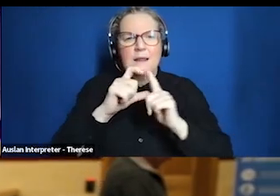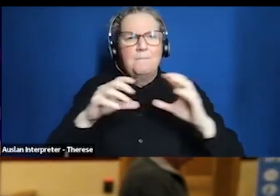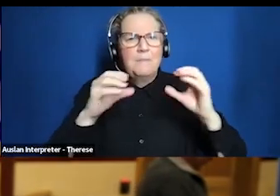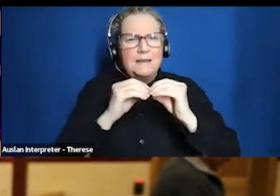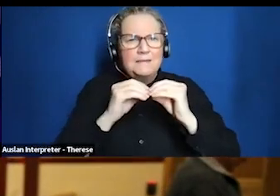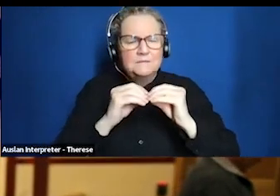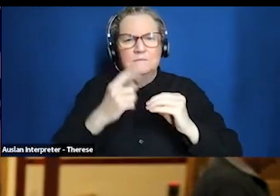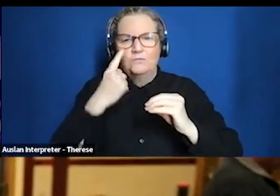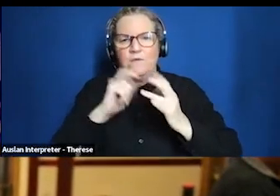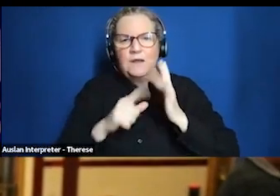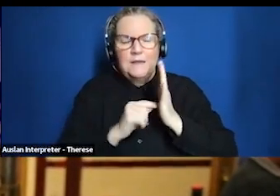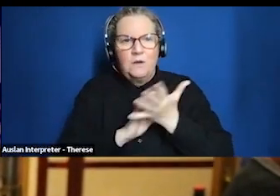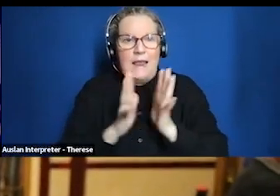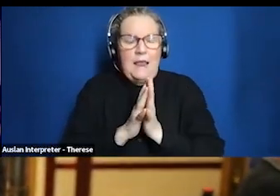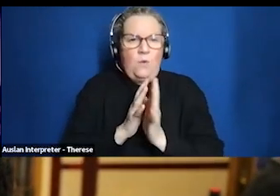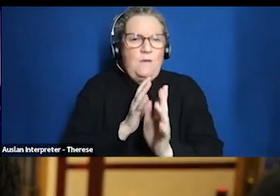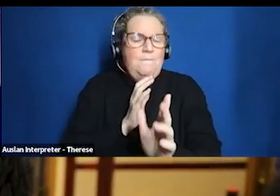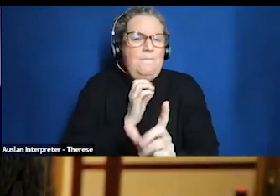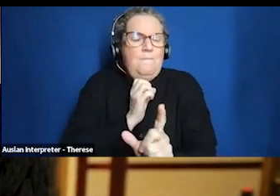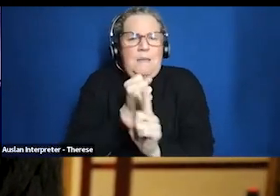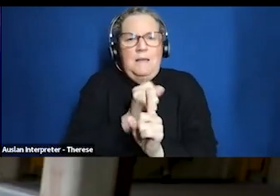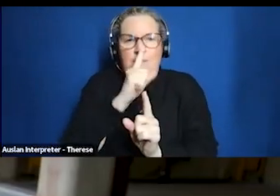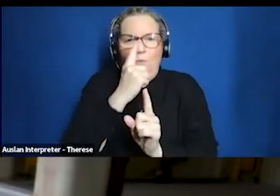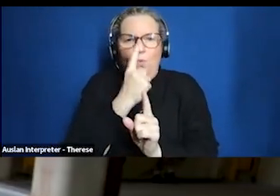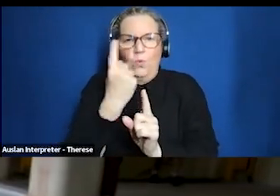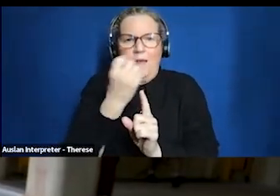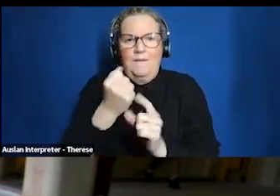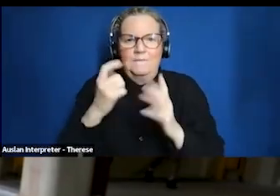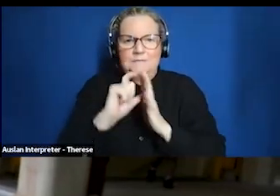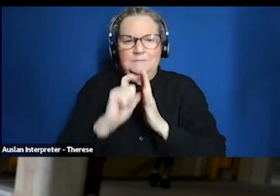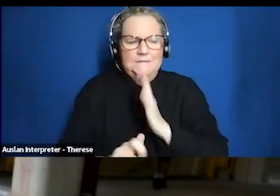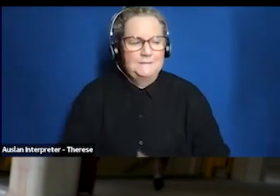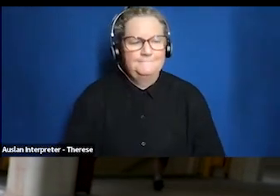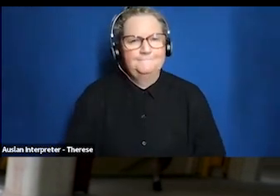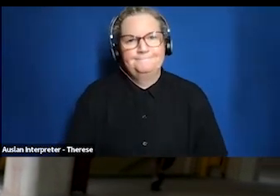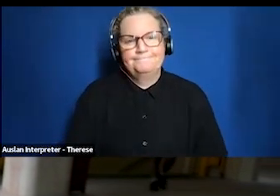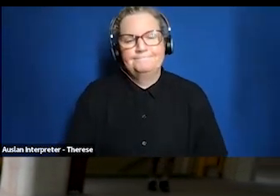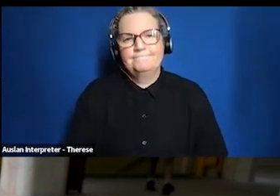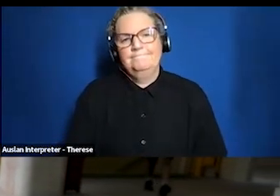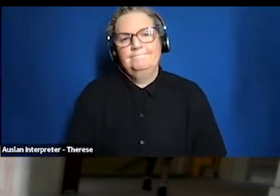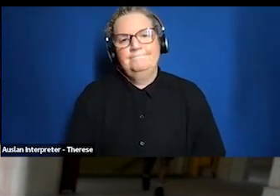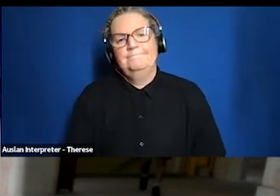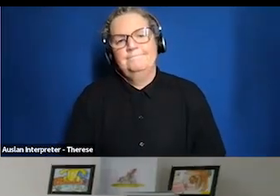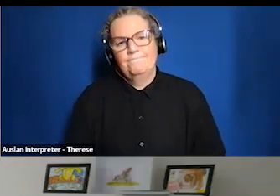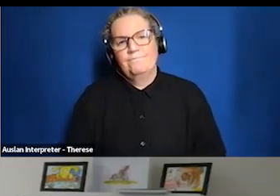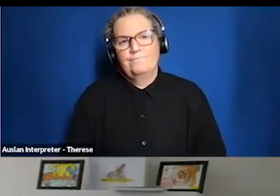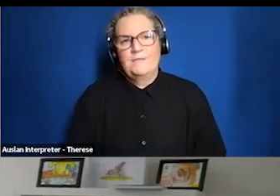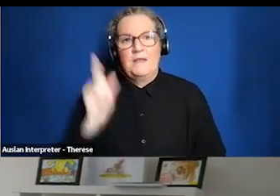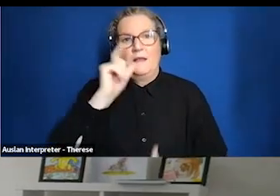how it impacts people with disability. Currently, data from disability supports health